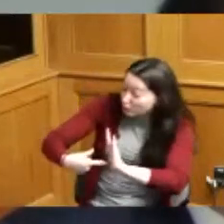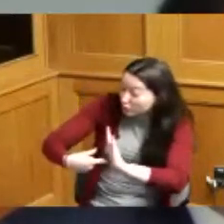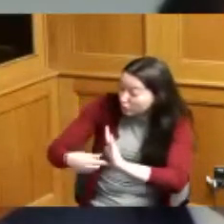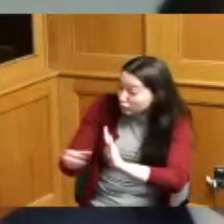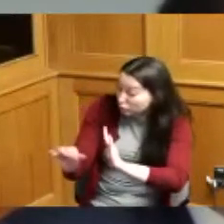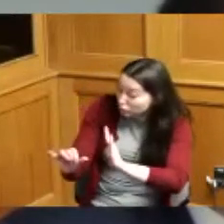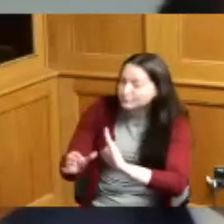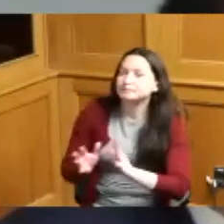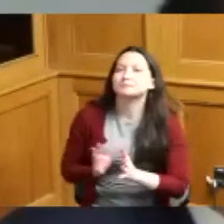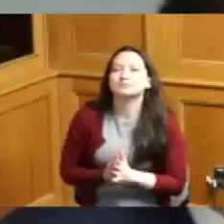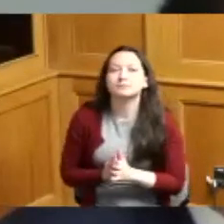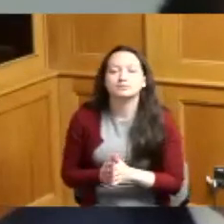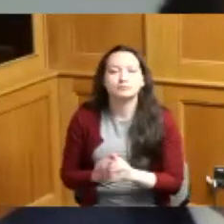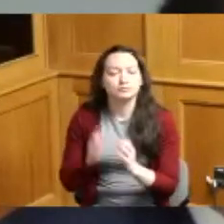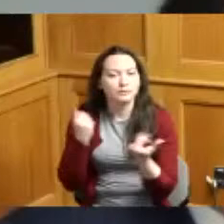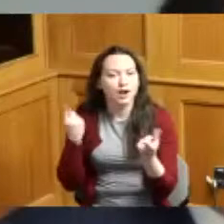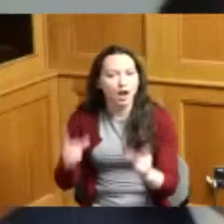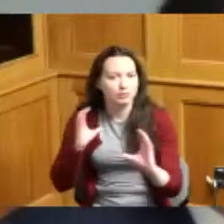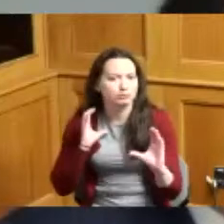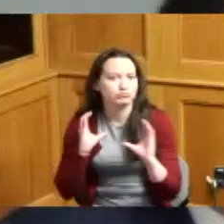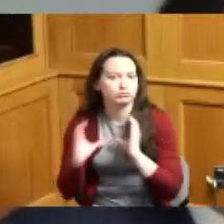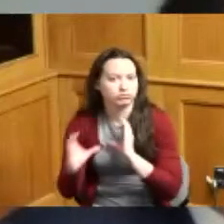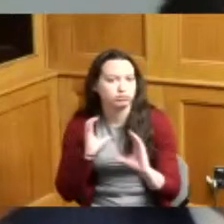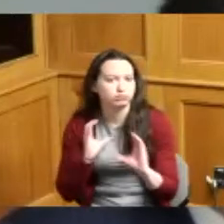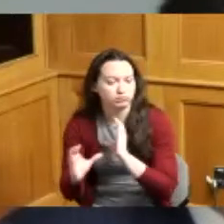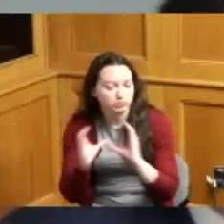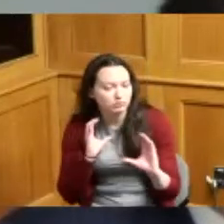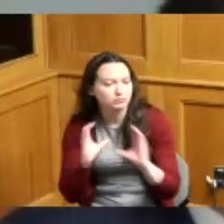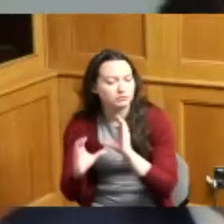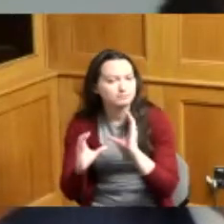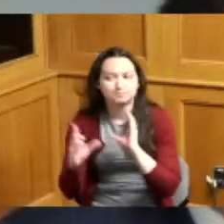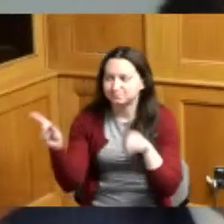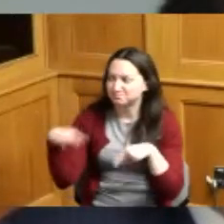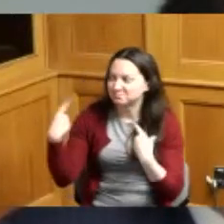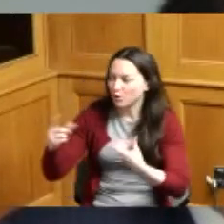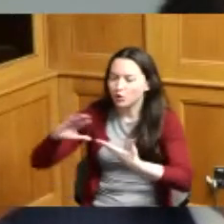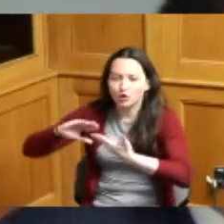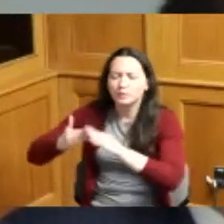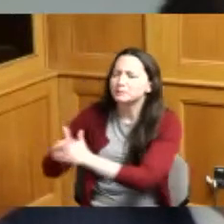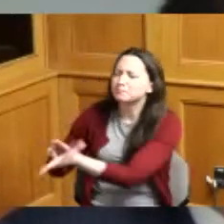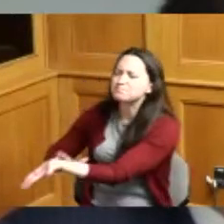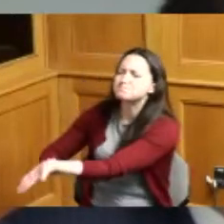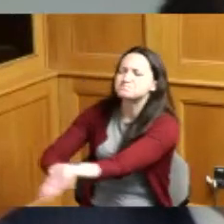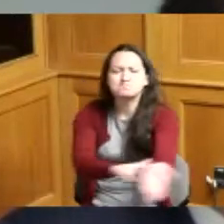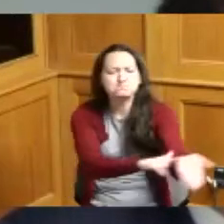um the conversation that we've had with uh folks in the community and both in the local organizing